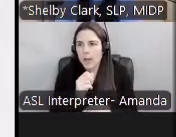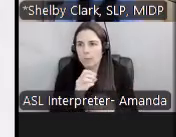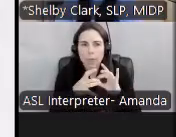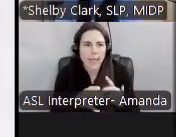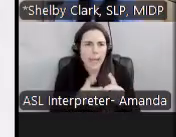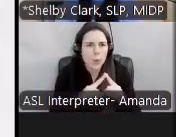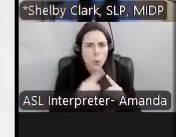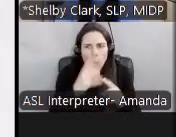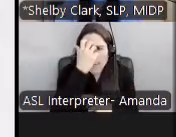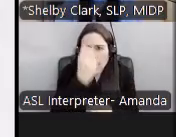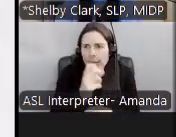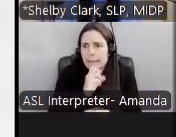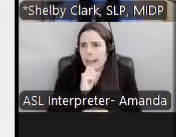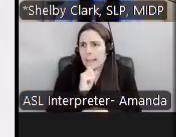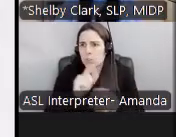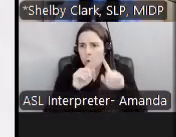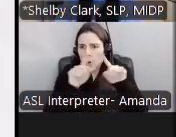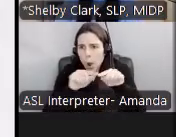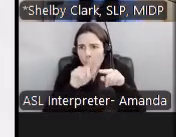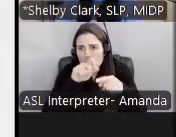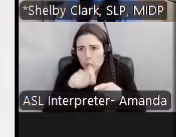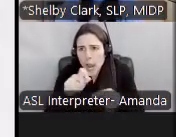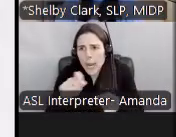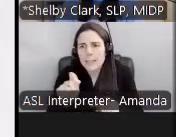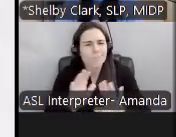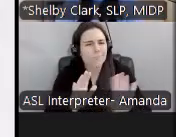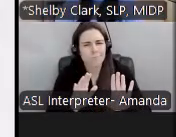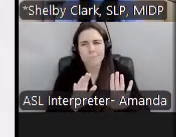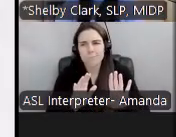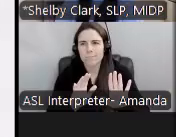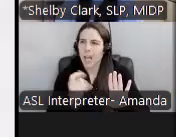about really understanding what the child's system is working on